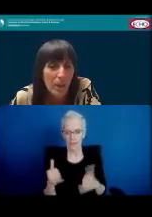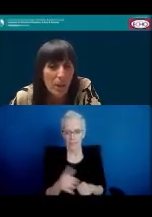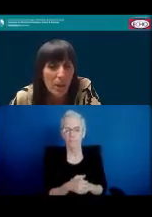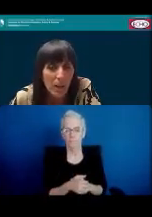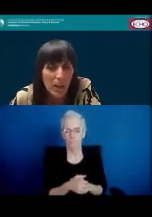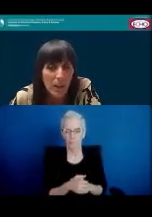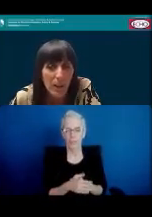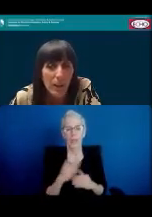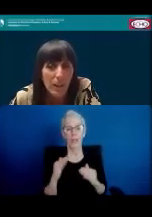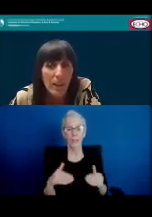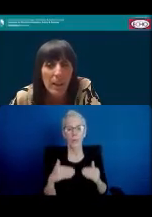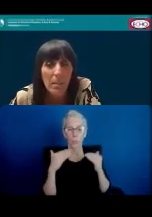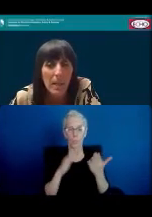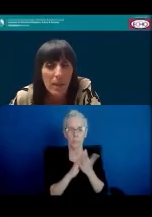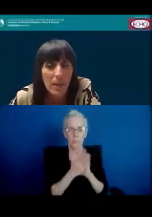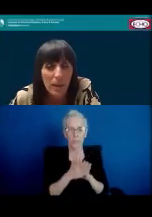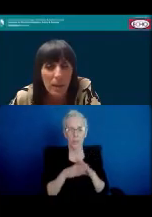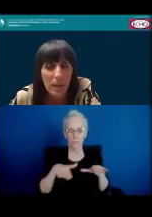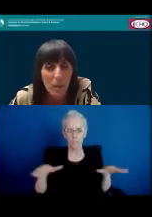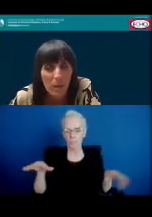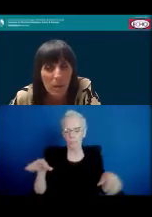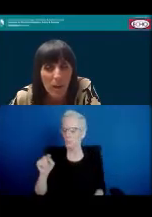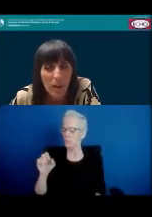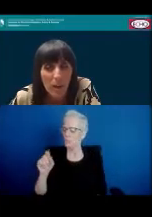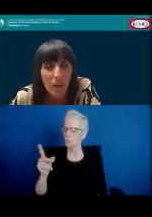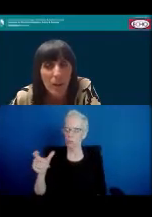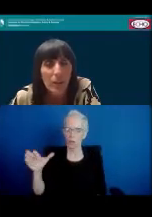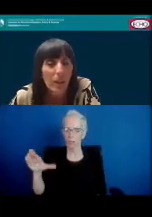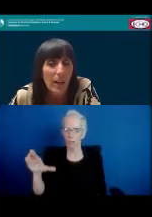to toddlerhood, it might start looking more functional and